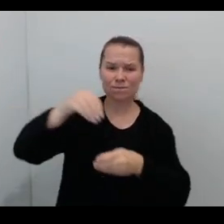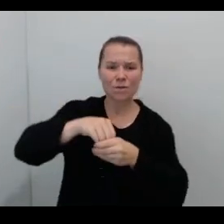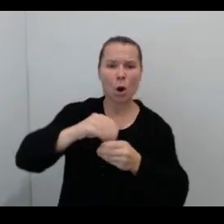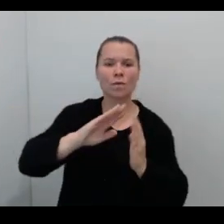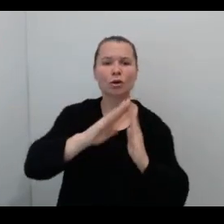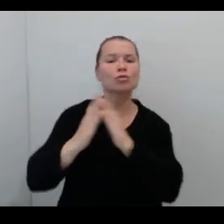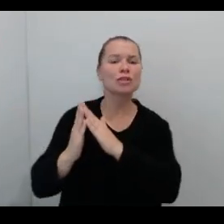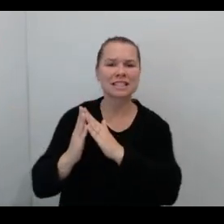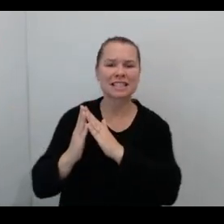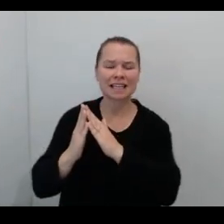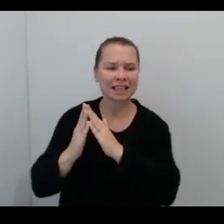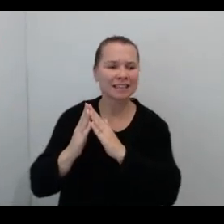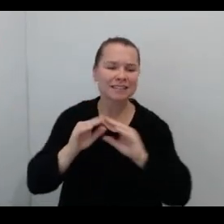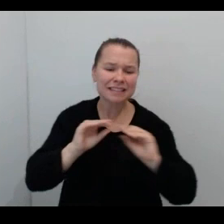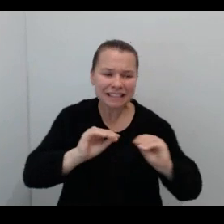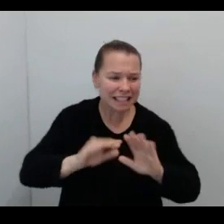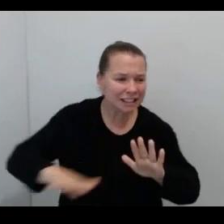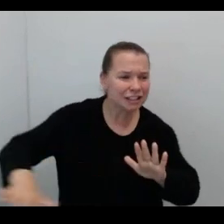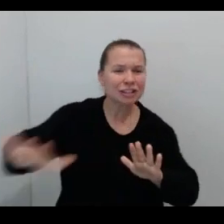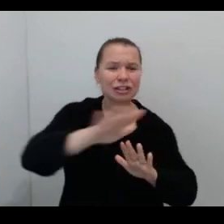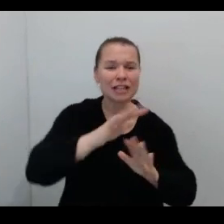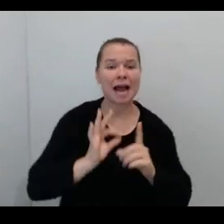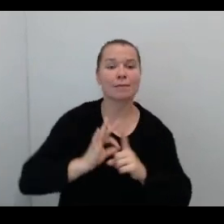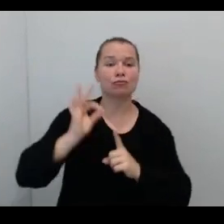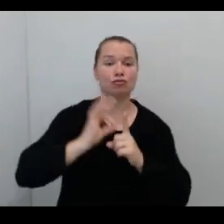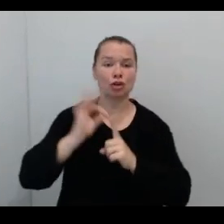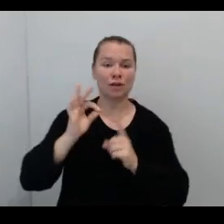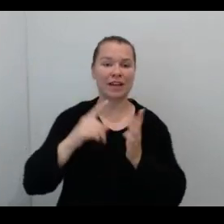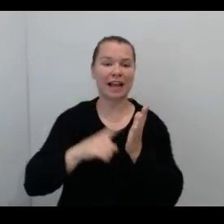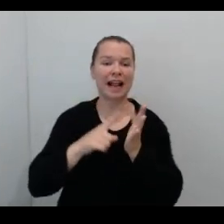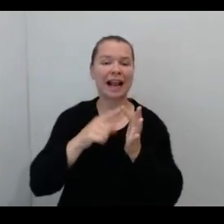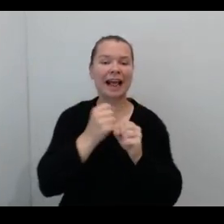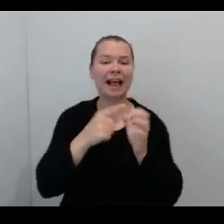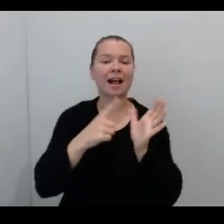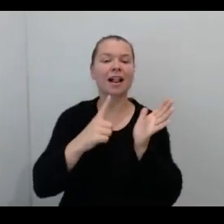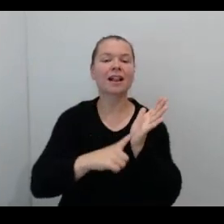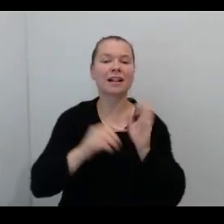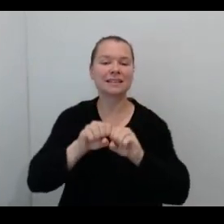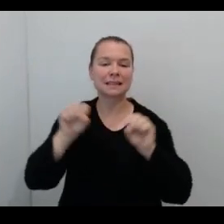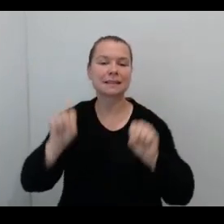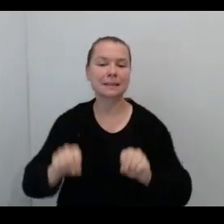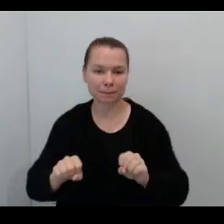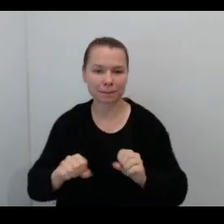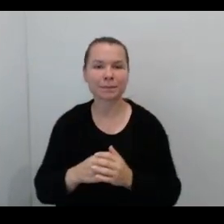and improving our legal system and we'd just like to thank everybody for joining from your